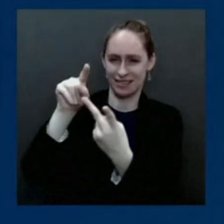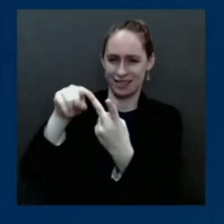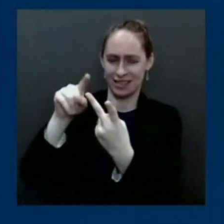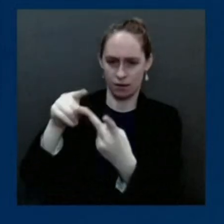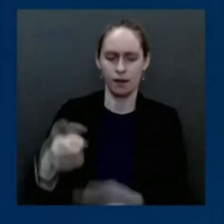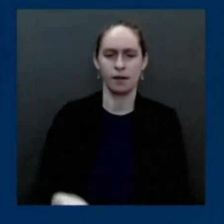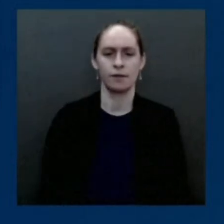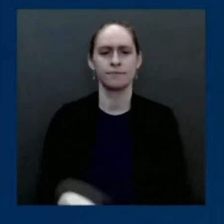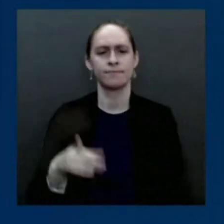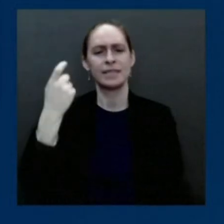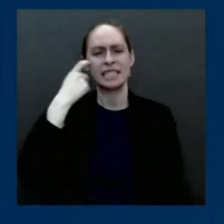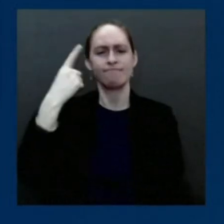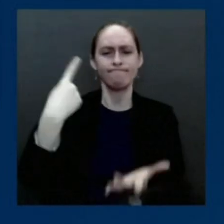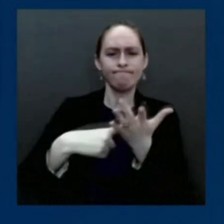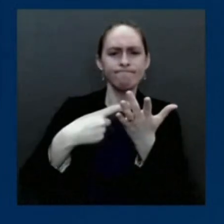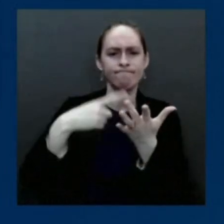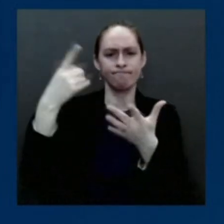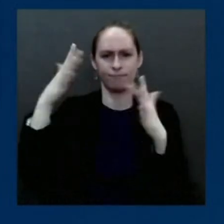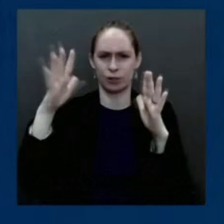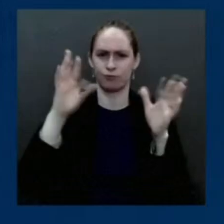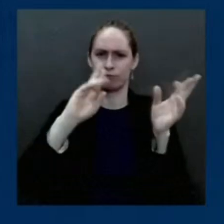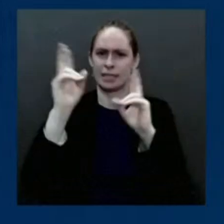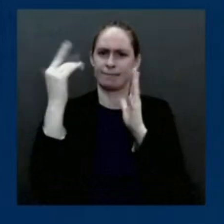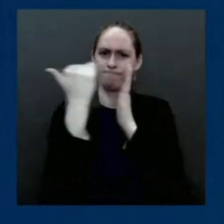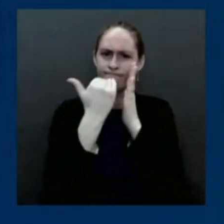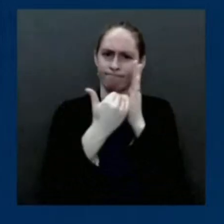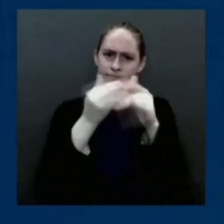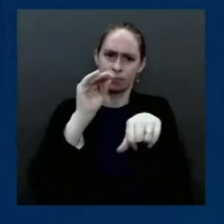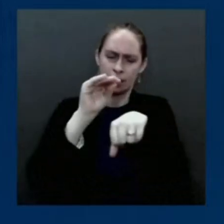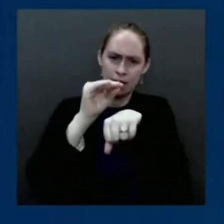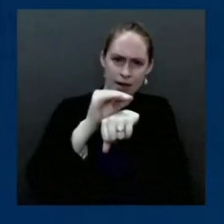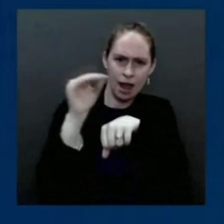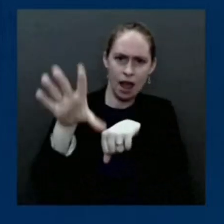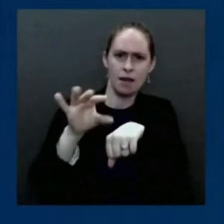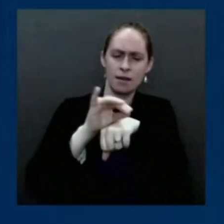RISK TOLERANCE AROUND THE QUARANTINE GUIDELINES AND THE